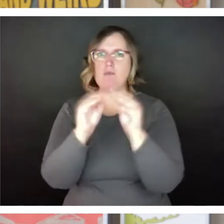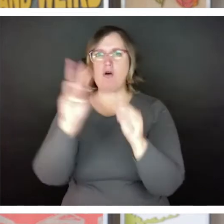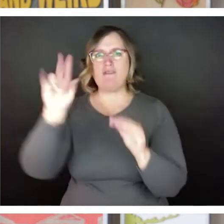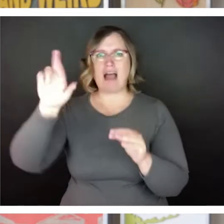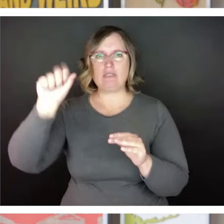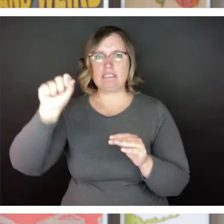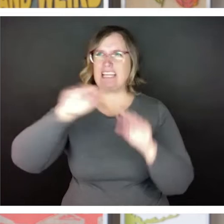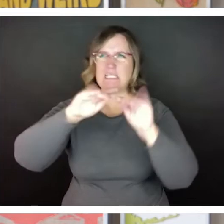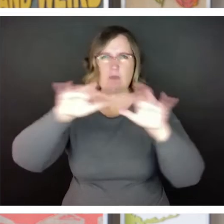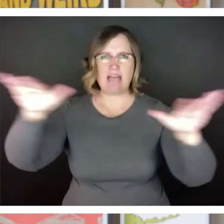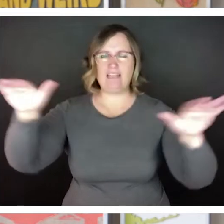in increasingly urbanized habitats.